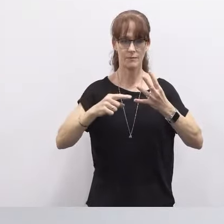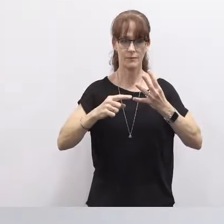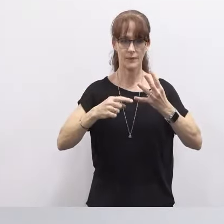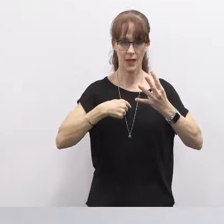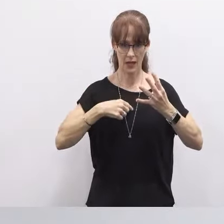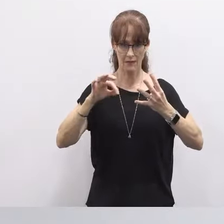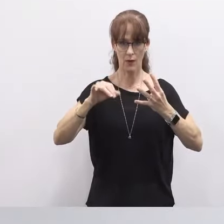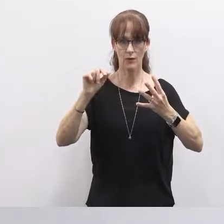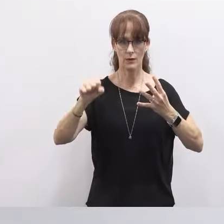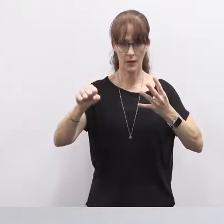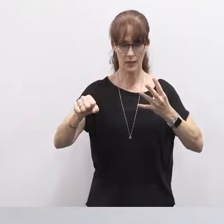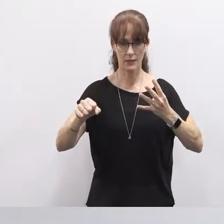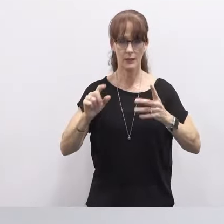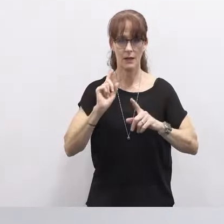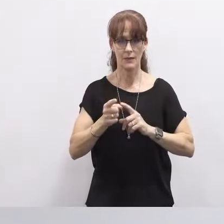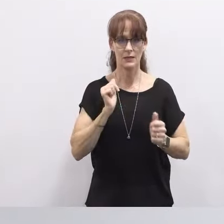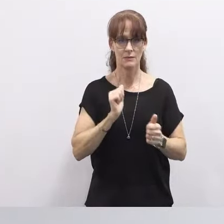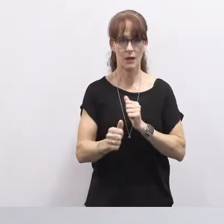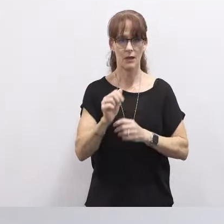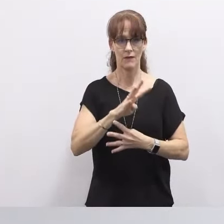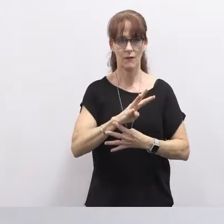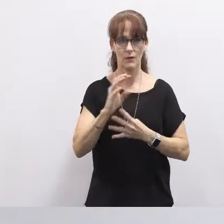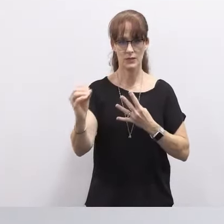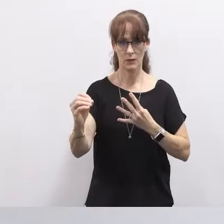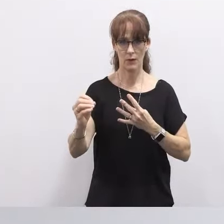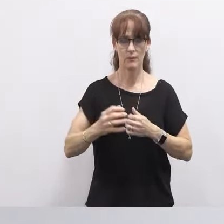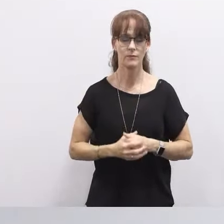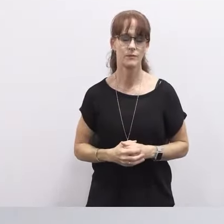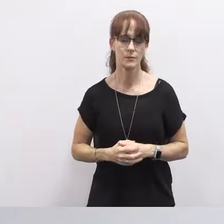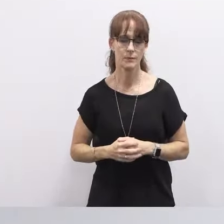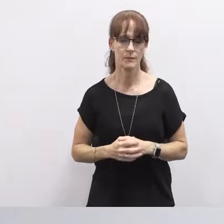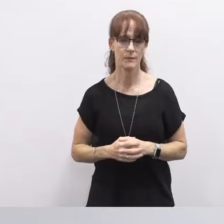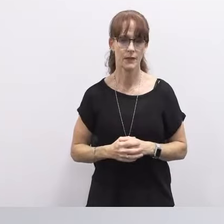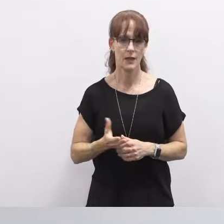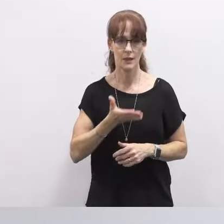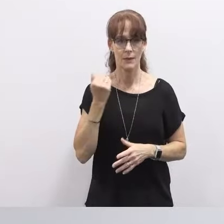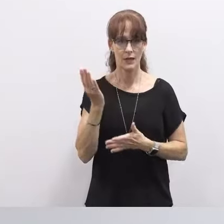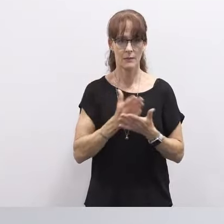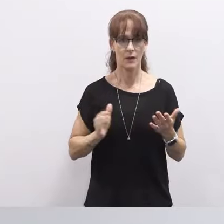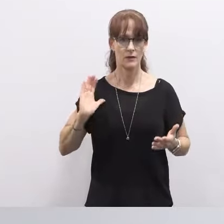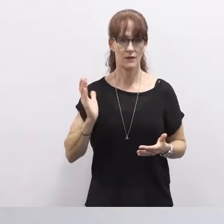And I also vote aye, so minutes past four, zero. And one of the best parts of our night